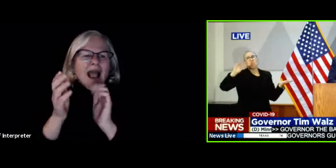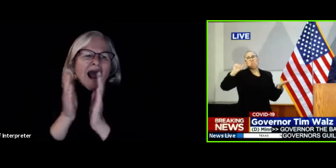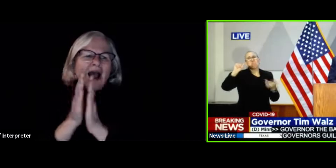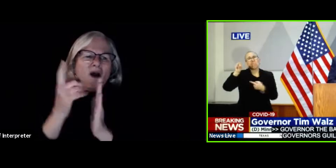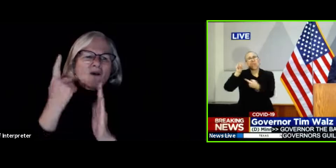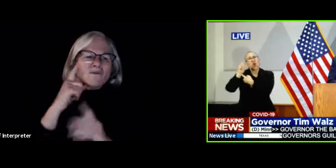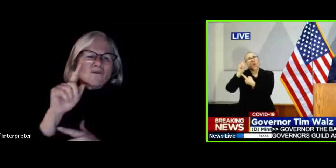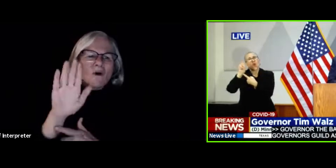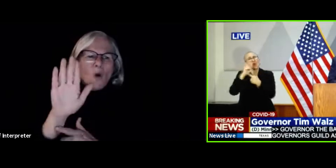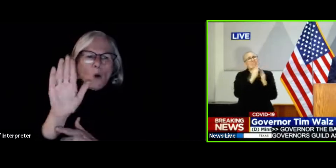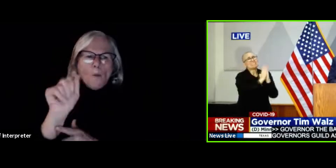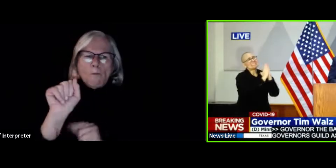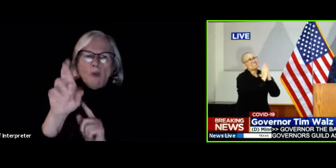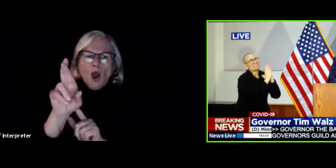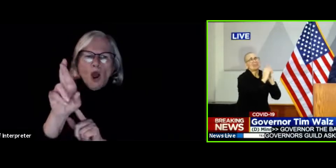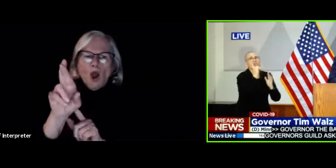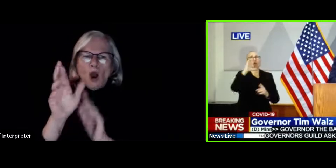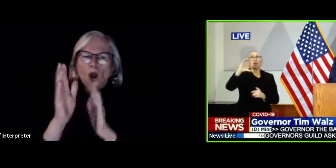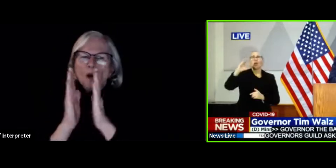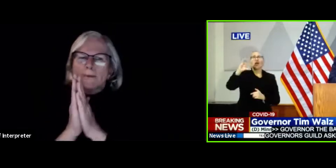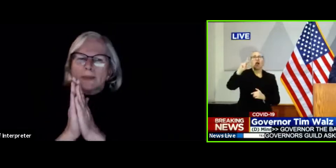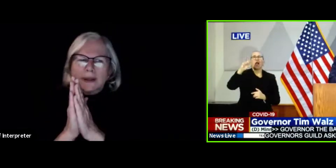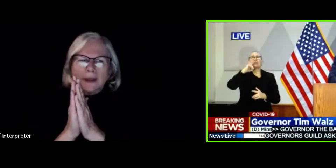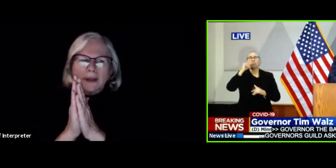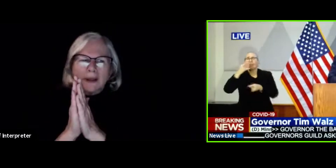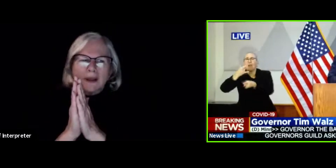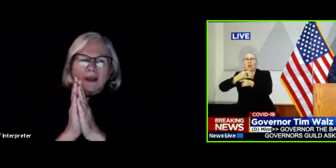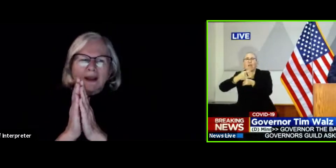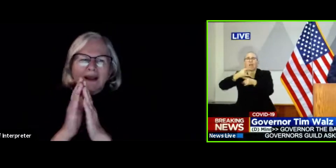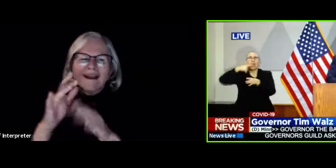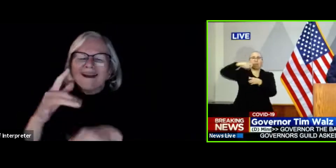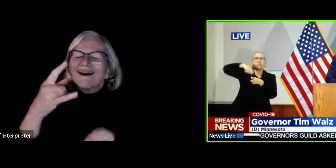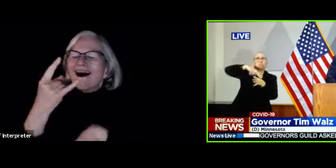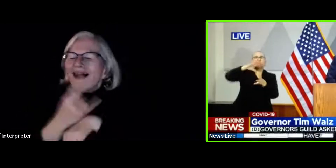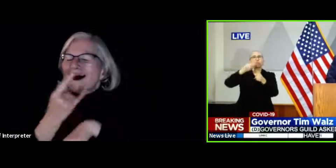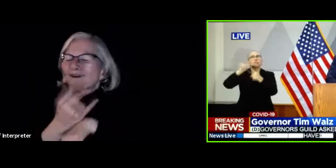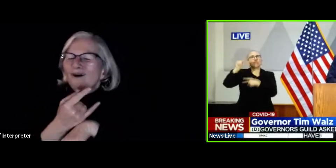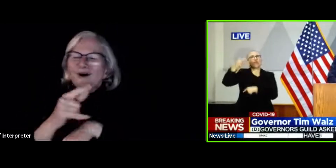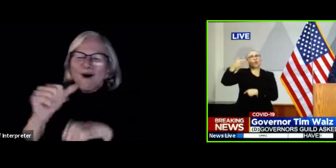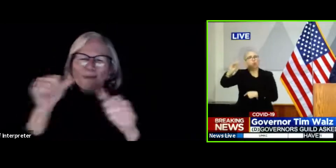DO YOU HAVE ANY PLANS TO DO THAT? ≫ THE QUESTION WAS DEALING WITH BARS AND